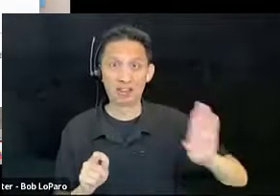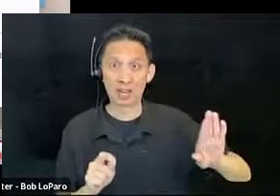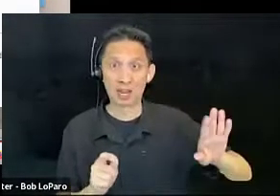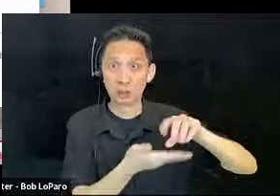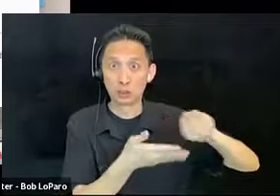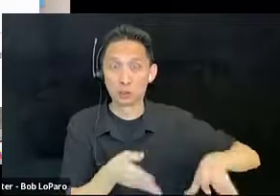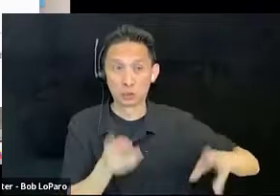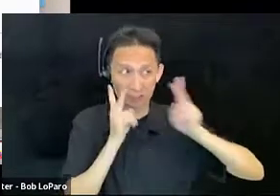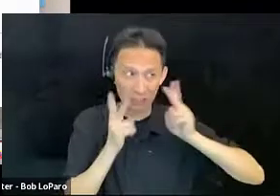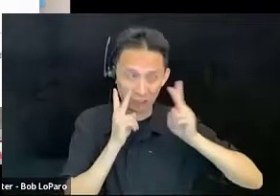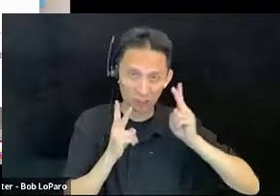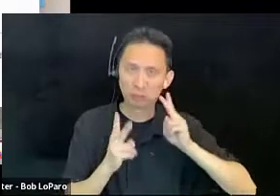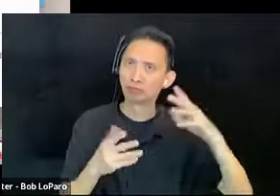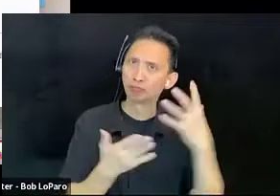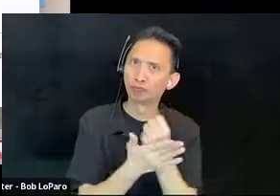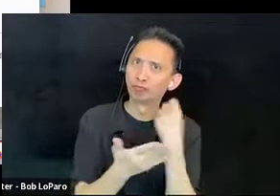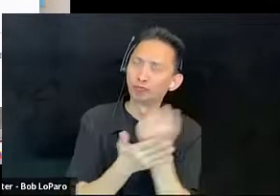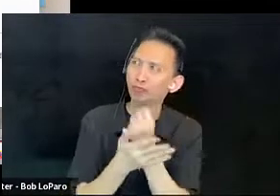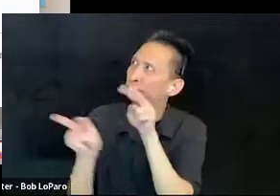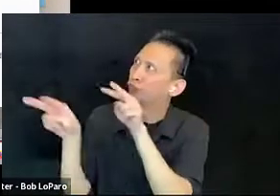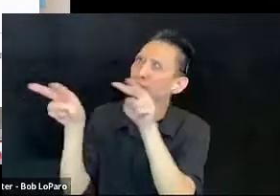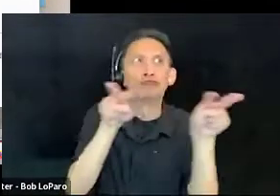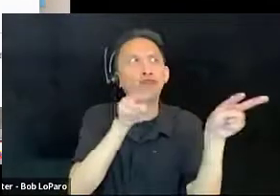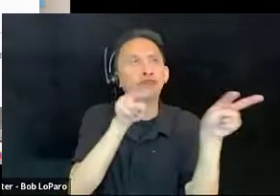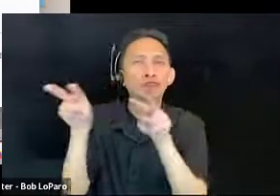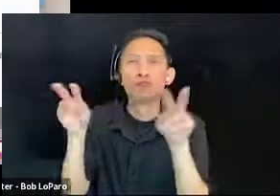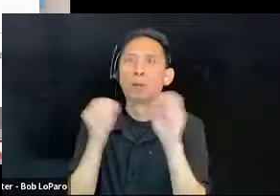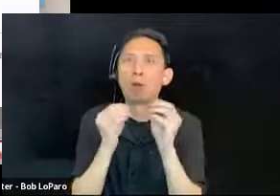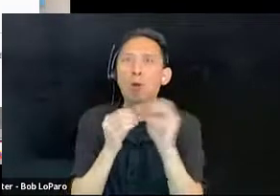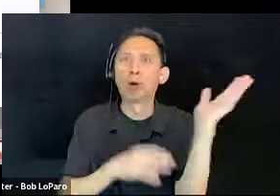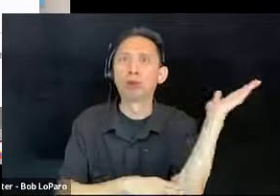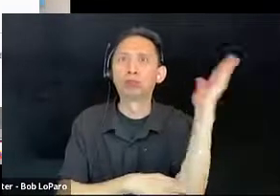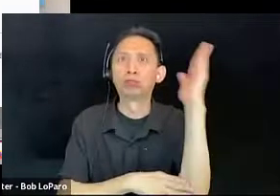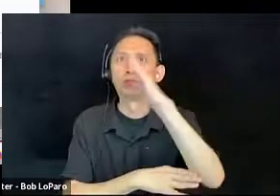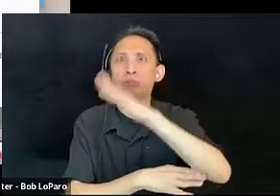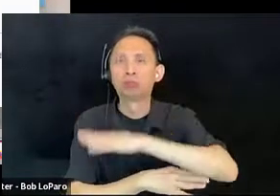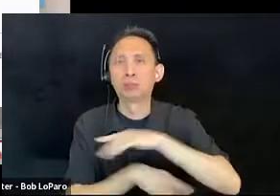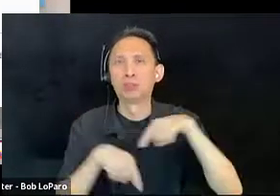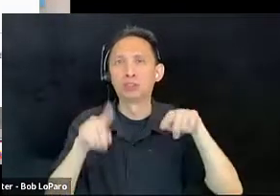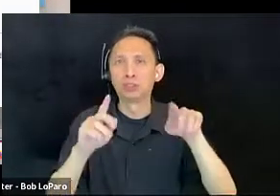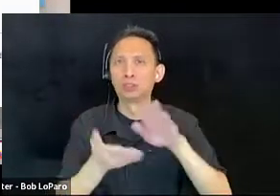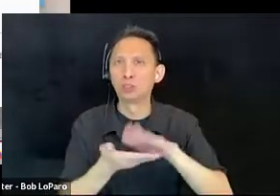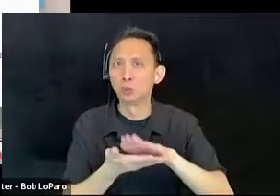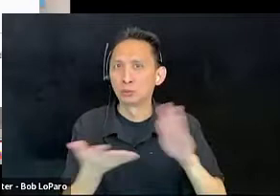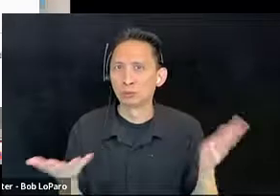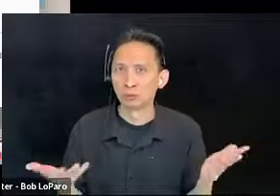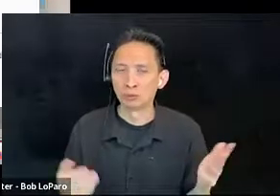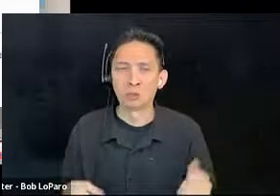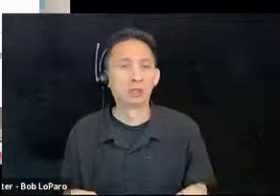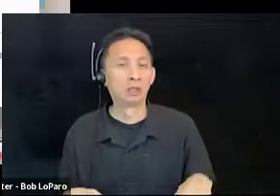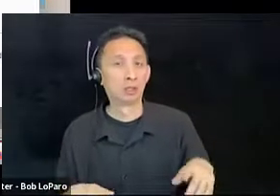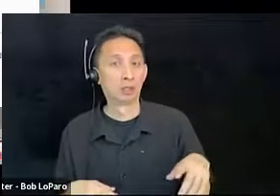Okay. So, we see a lot more considerations for sign language as we go into phase two.